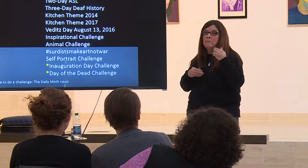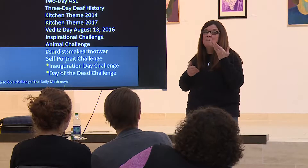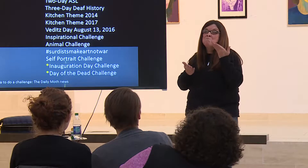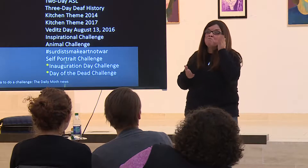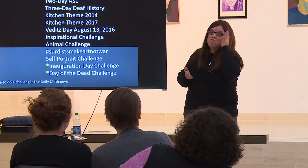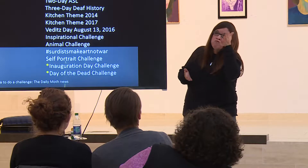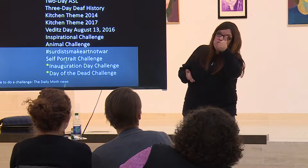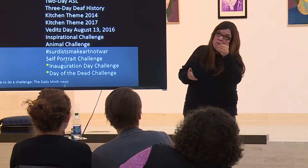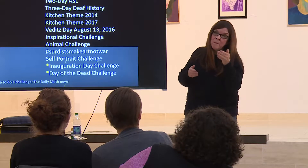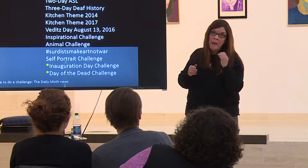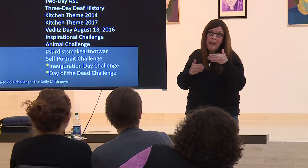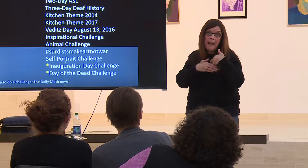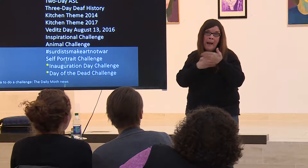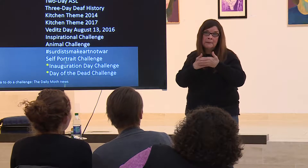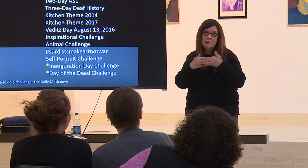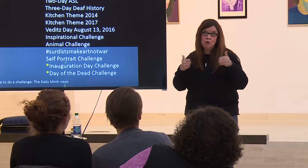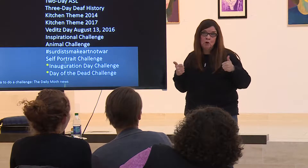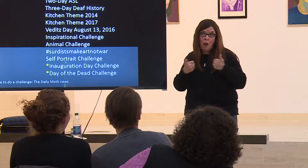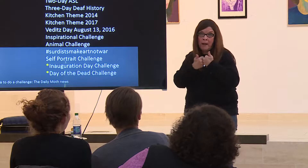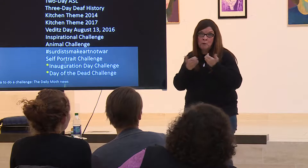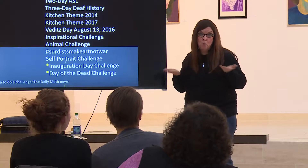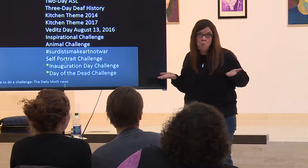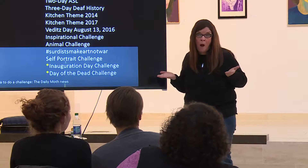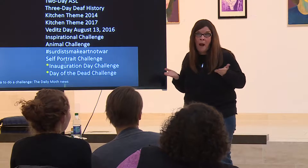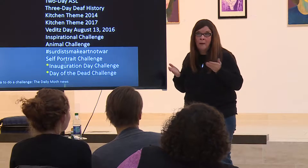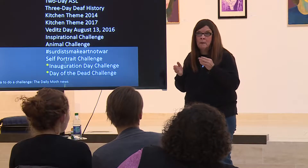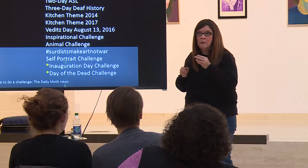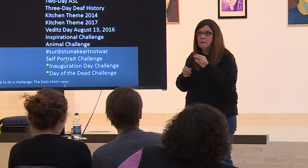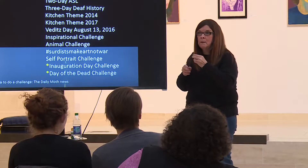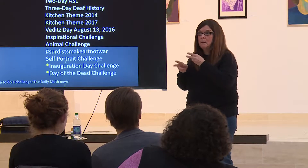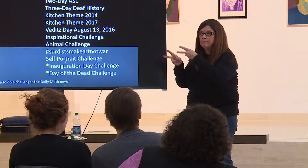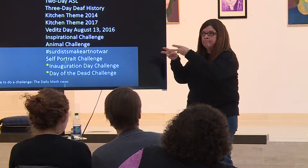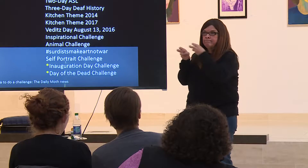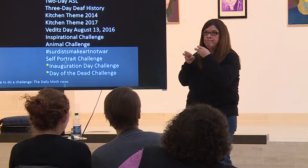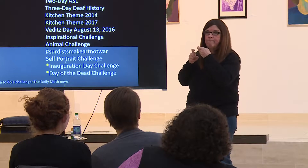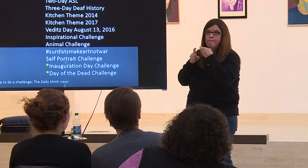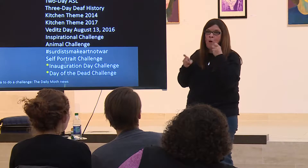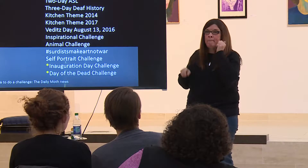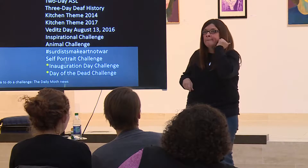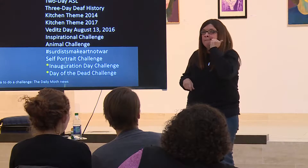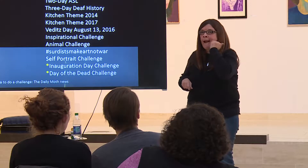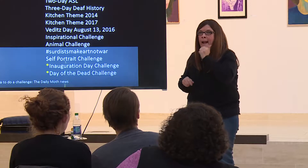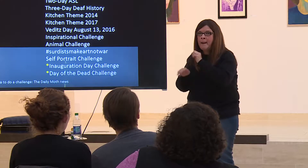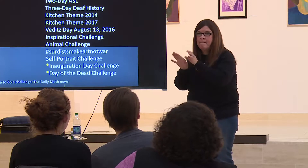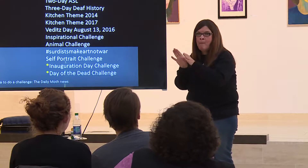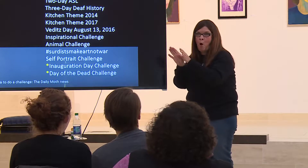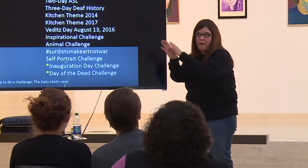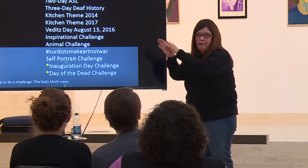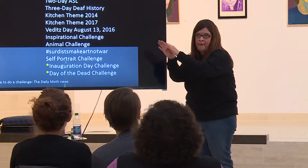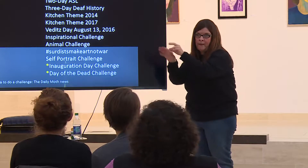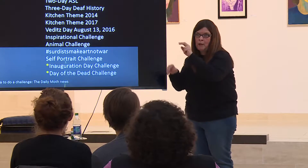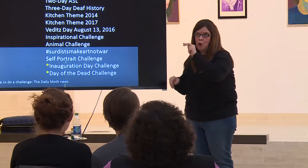Now, we're thinking about the next challenge and the future. We might actually borrow something